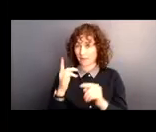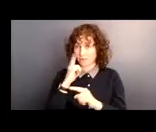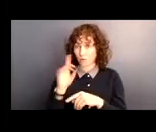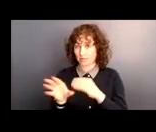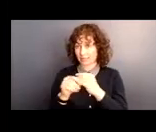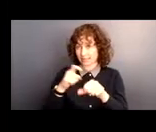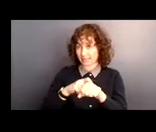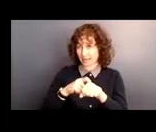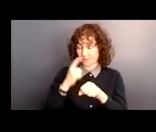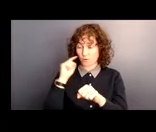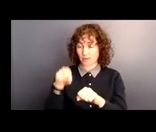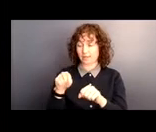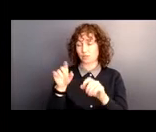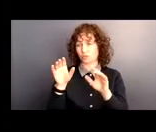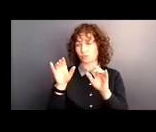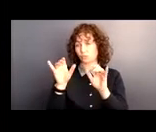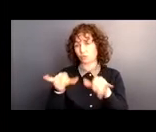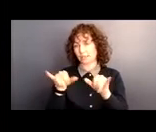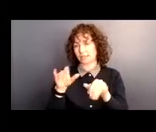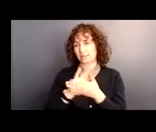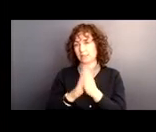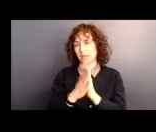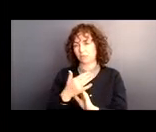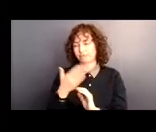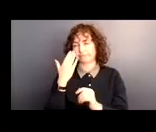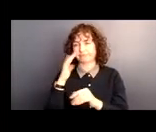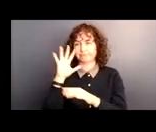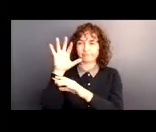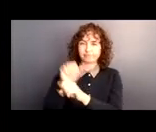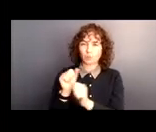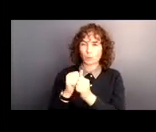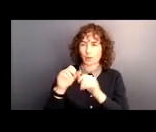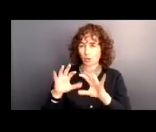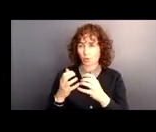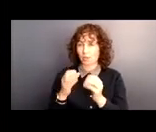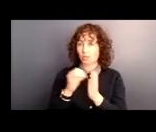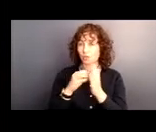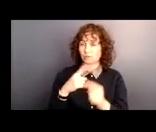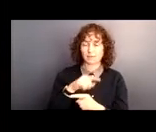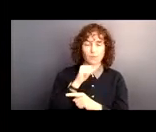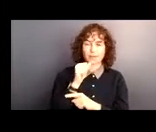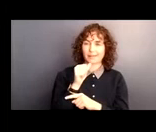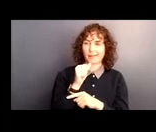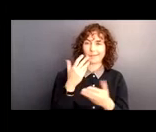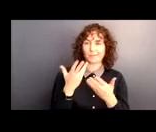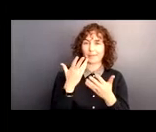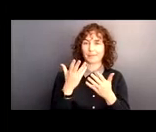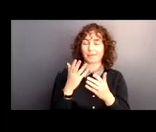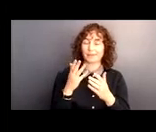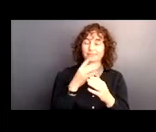for this routine to reach mastery with the entire group. Students will likely not reach consistent mastery on their first few tries.